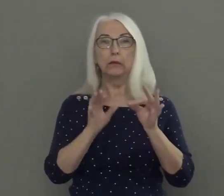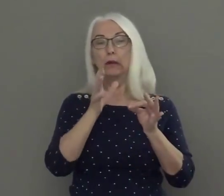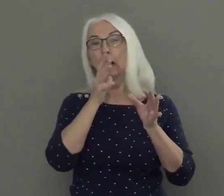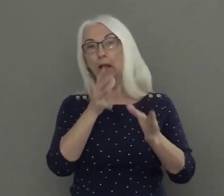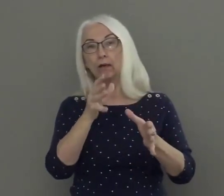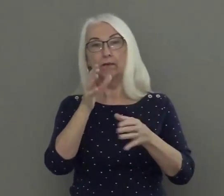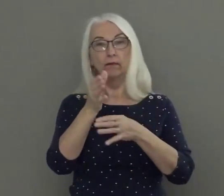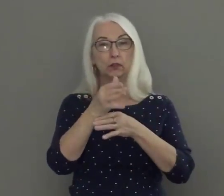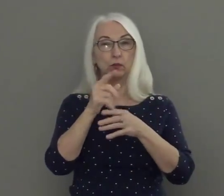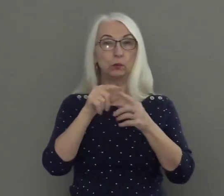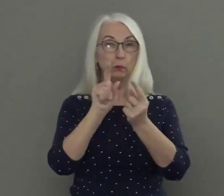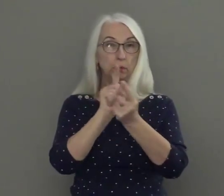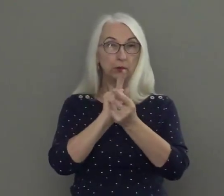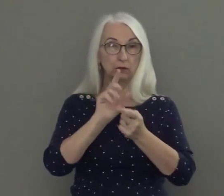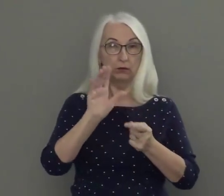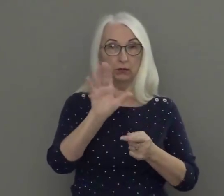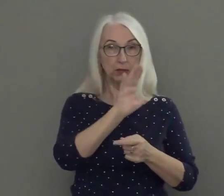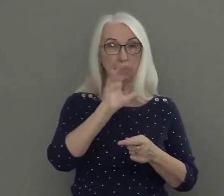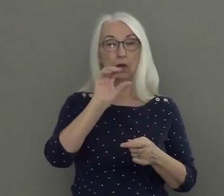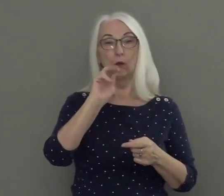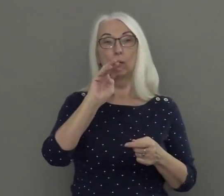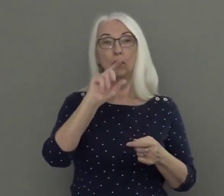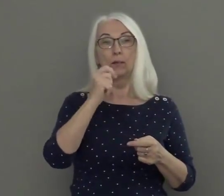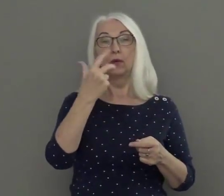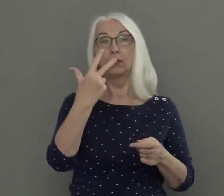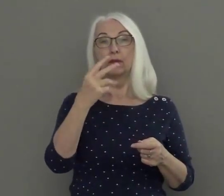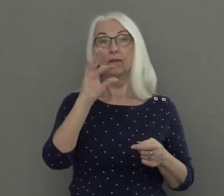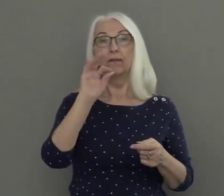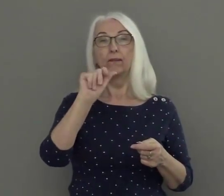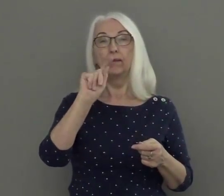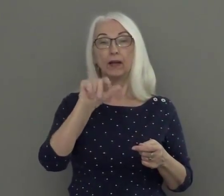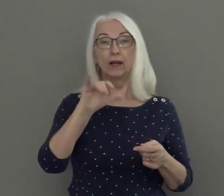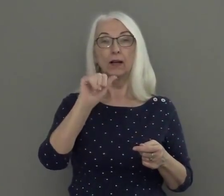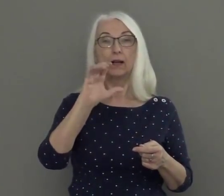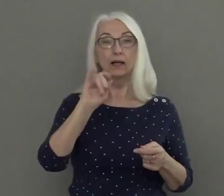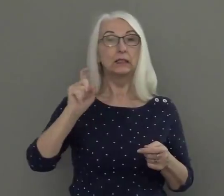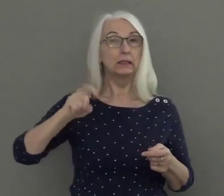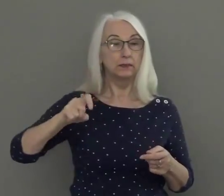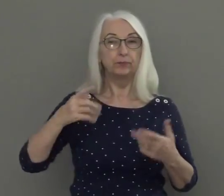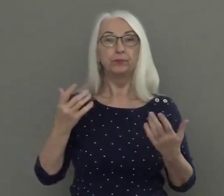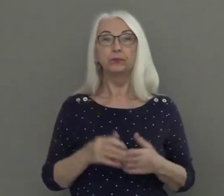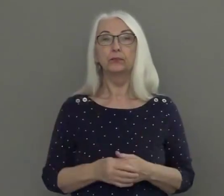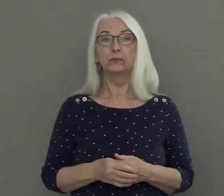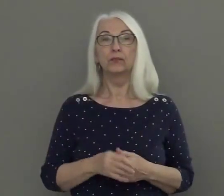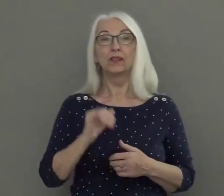simply dislike fish to meet their omega-3 fatty acid needs.